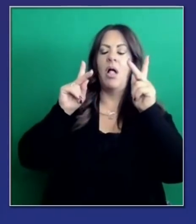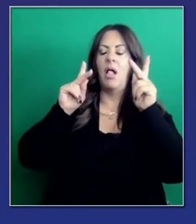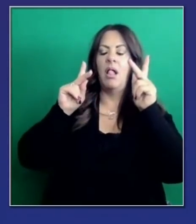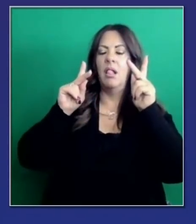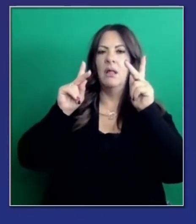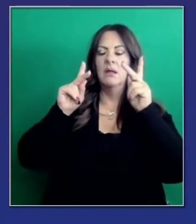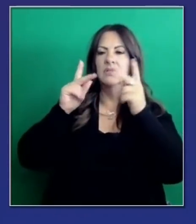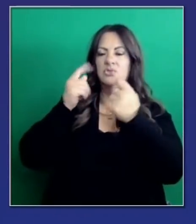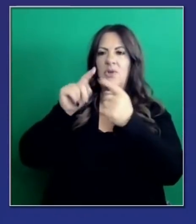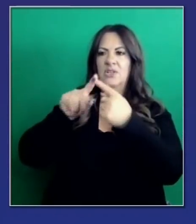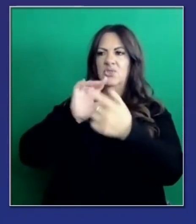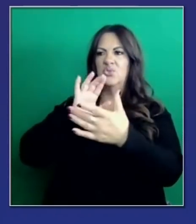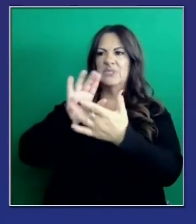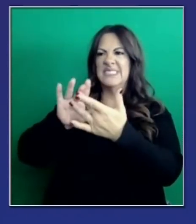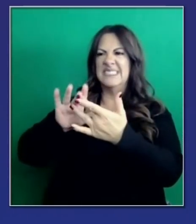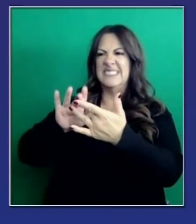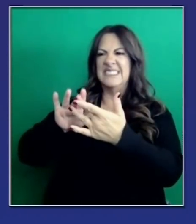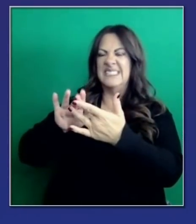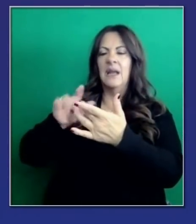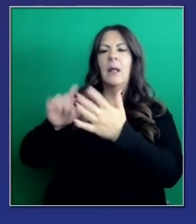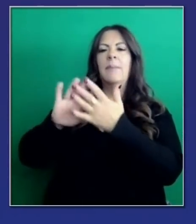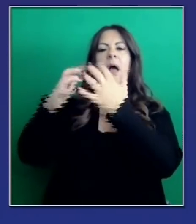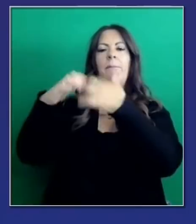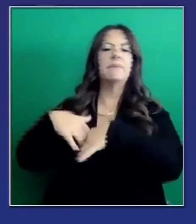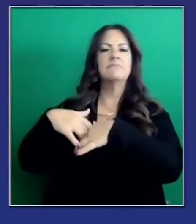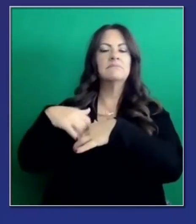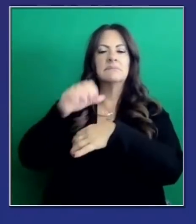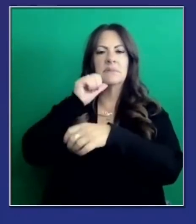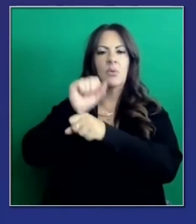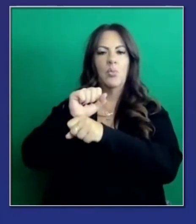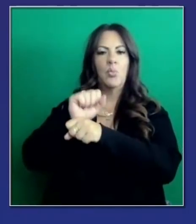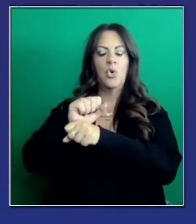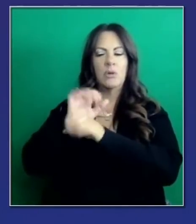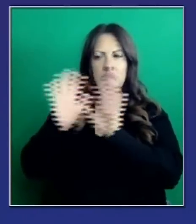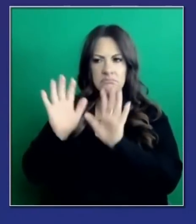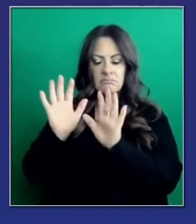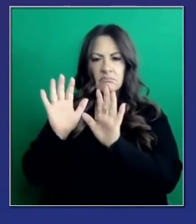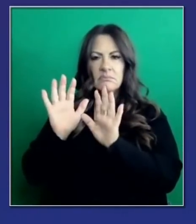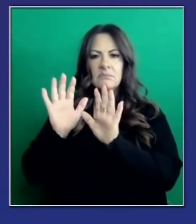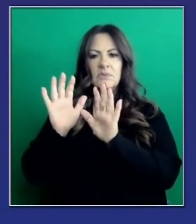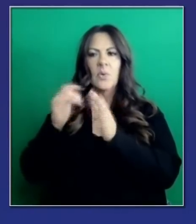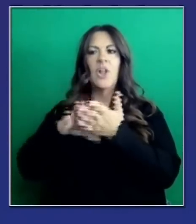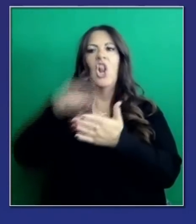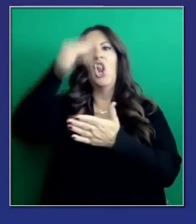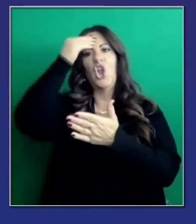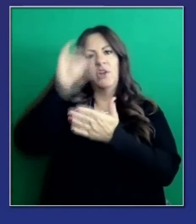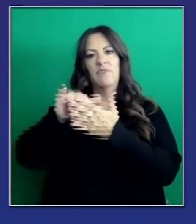WE HAVE OTHER SYSTEMS THAT HAVE CRASHED WITHIN A FEW HOURS BECAUSE SO MANY PEOPLE WENT ON.